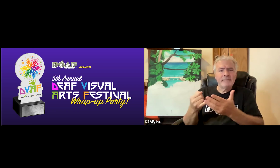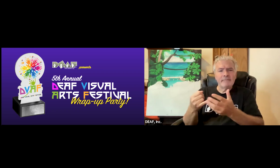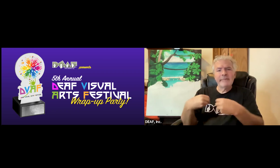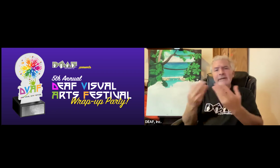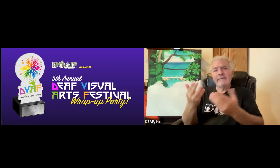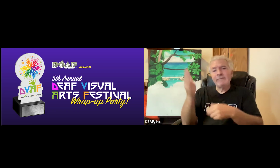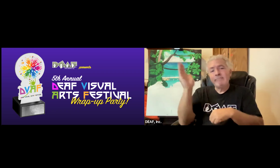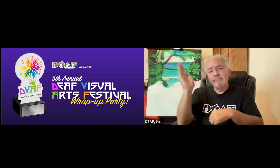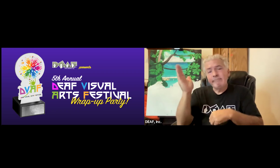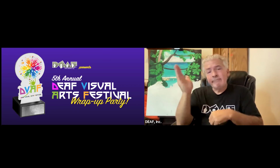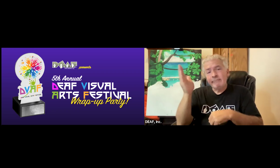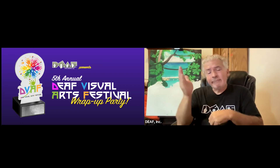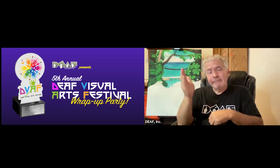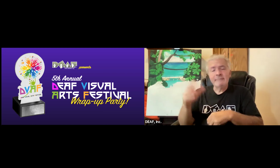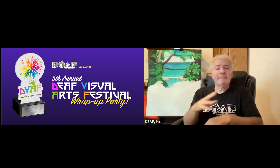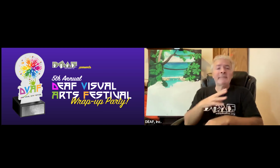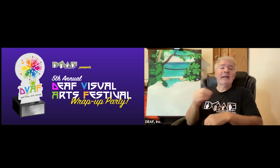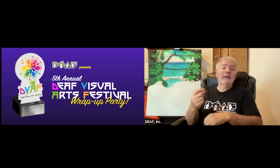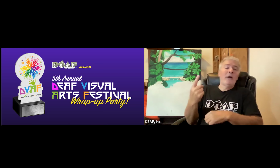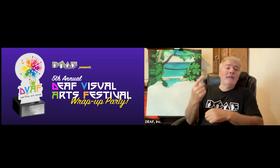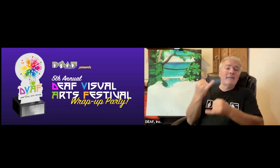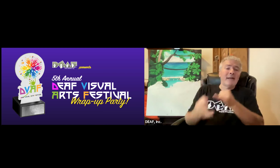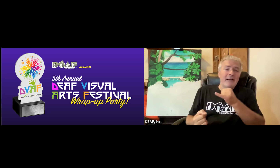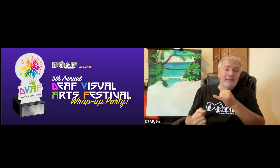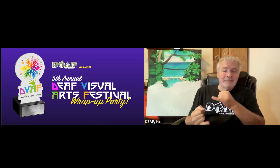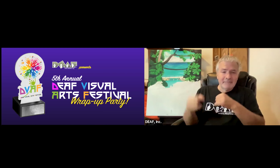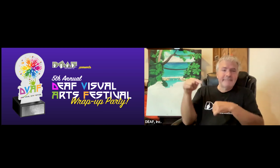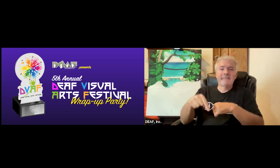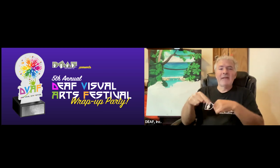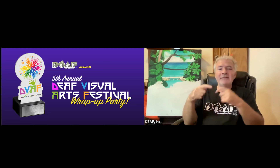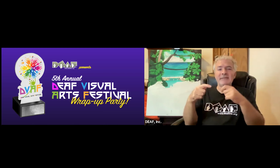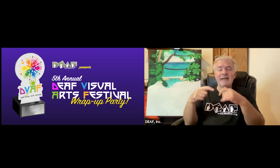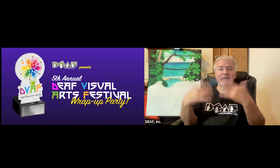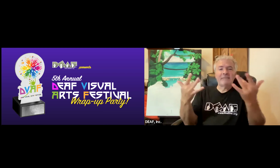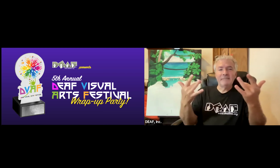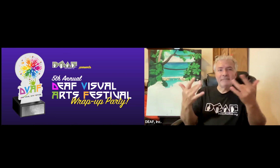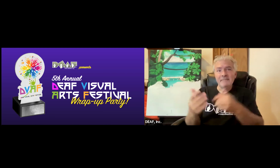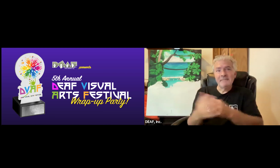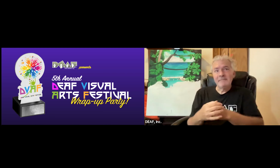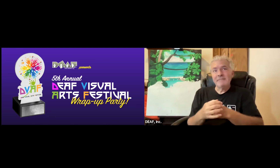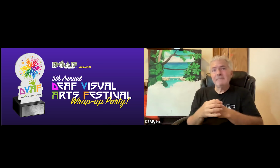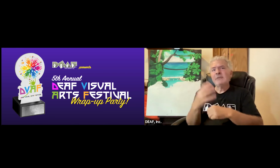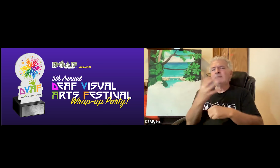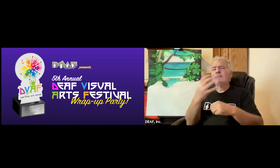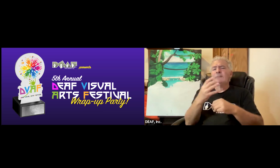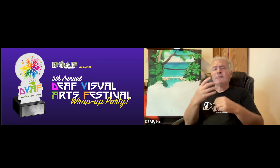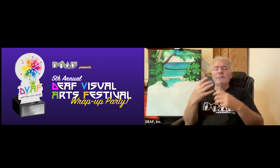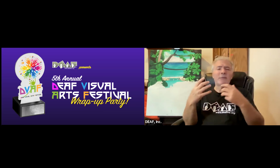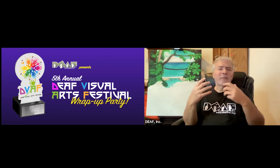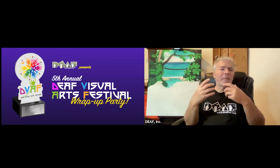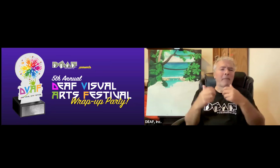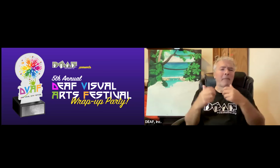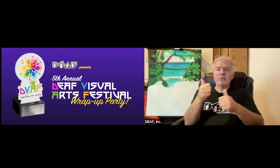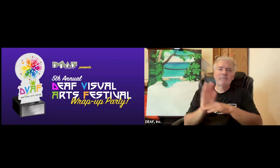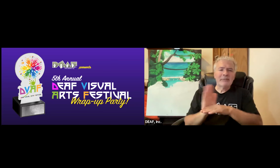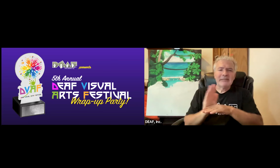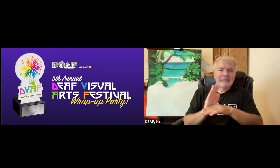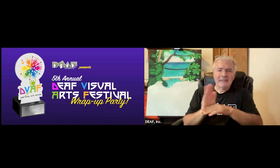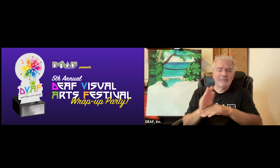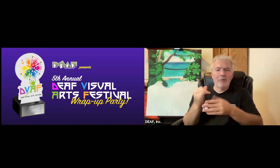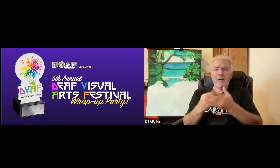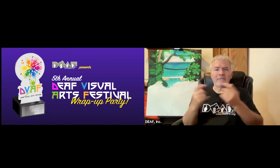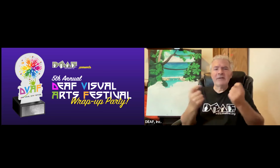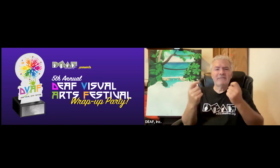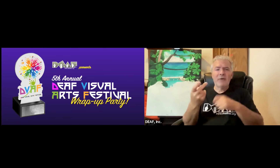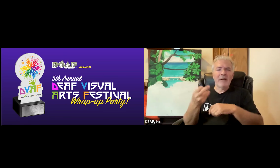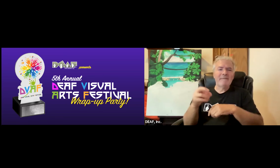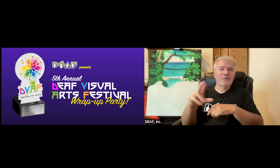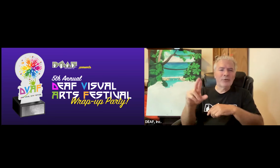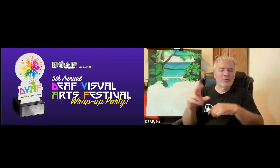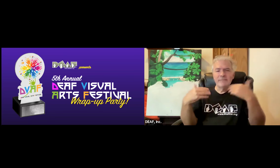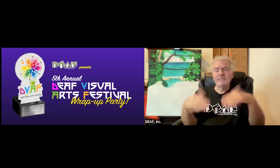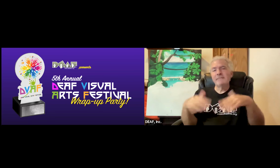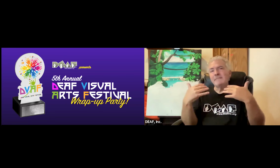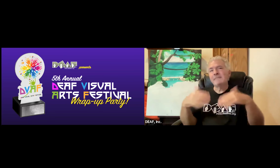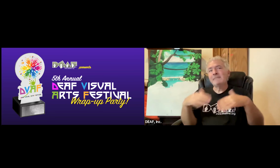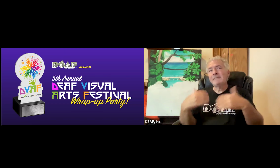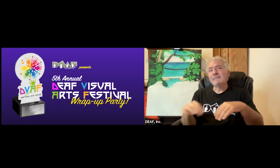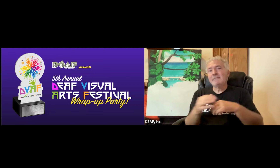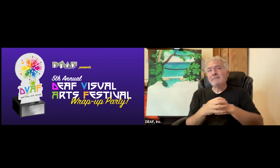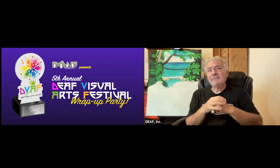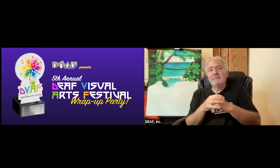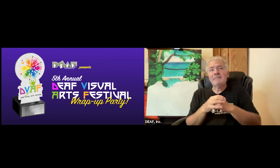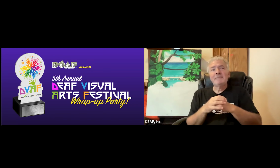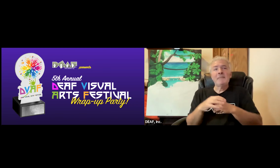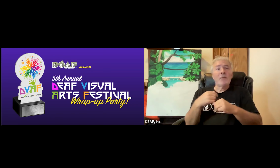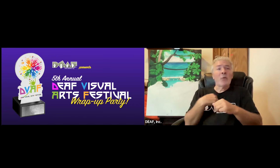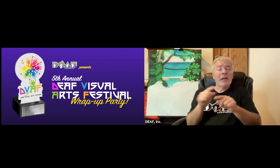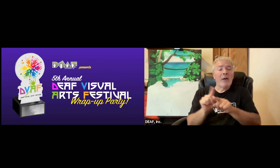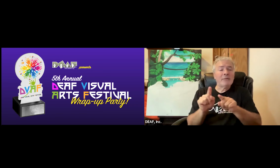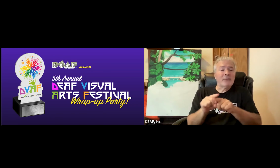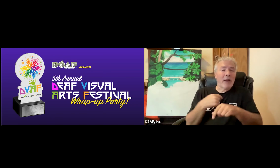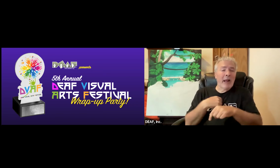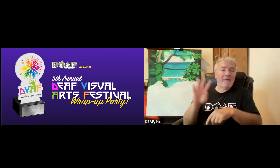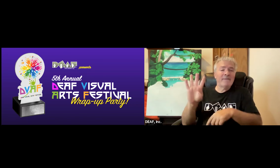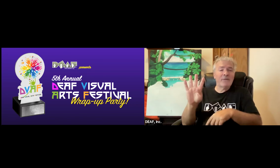Three artists that provided presentations. And then this is the final wrap-up event. So it's been a busy, busy week, and I want to thank everyone for being involved.